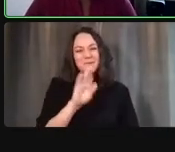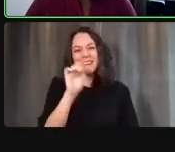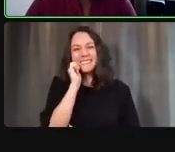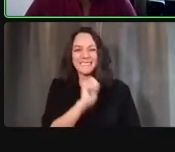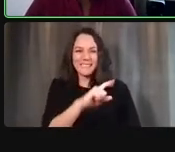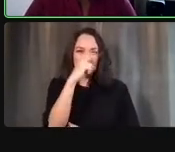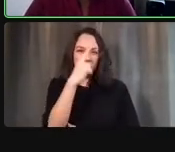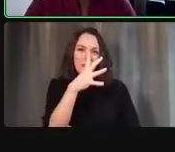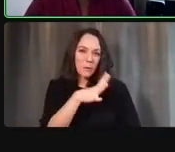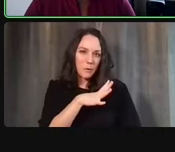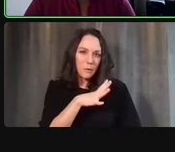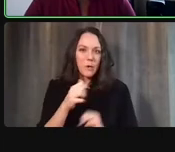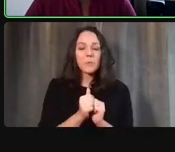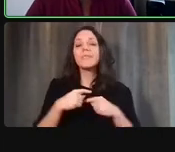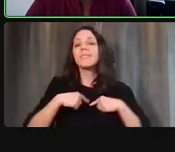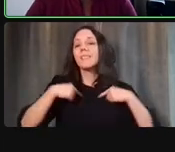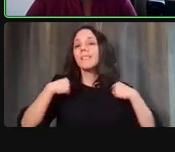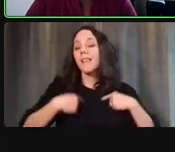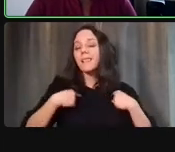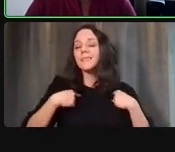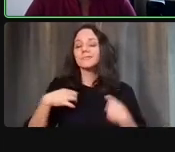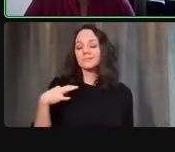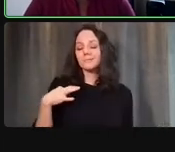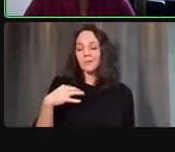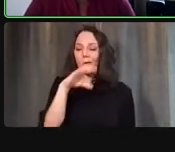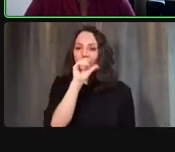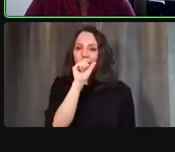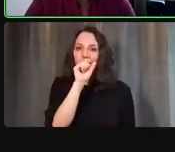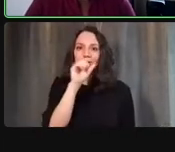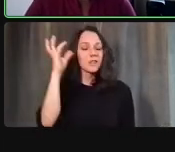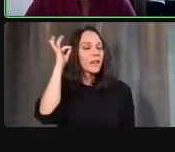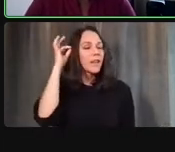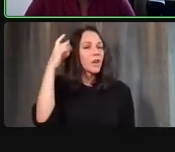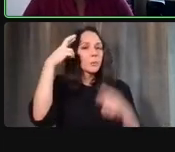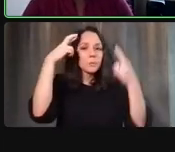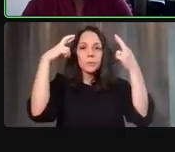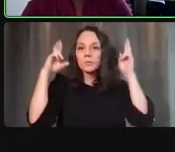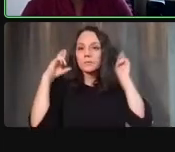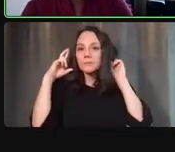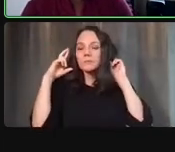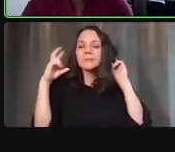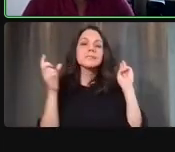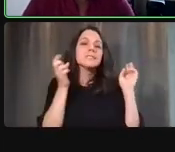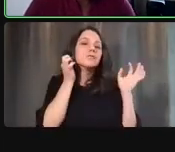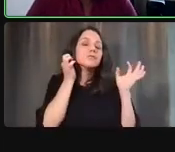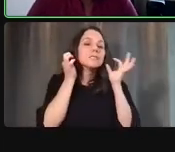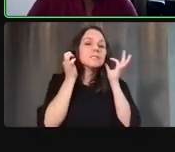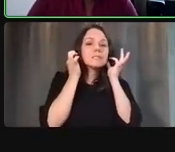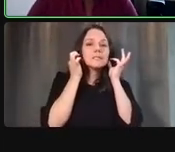with necklace, Orange shirt, braided hair, and earrings. And it looks like I have some tools behind me.